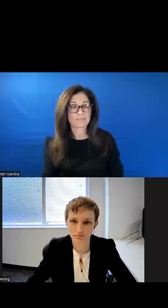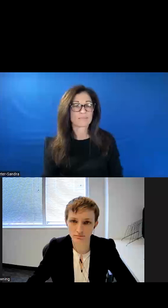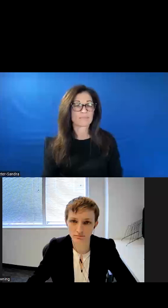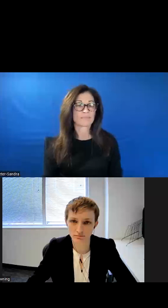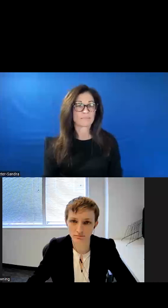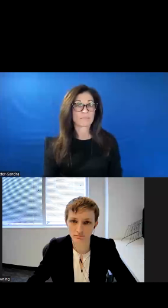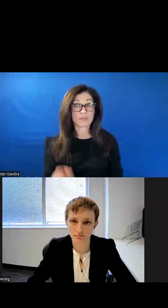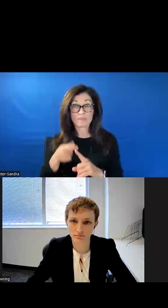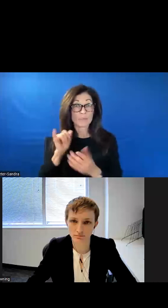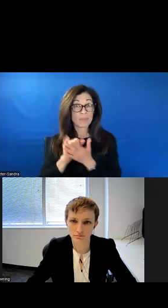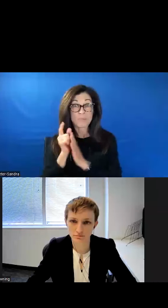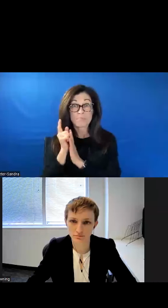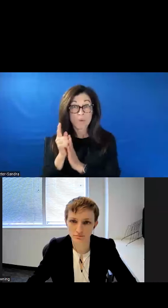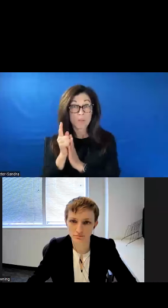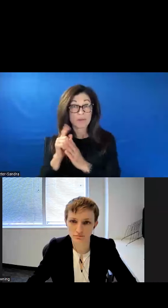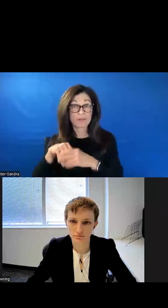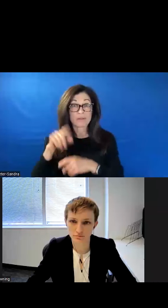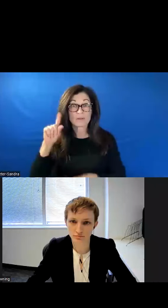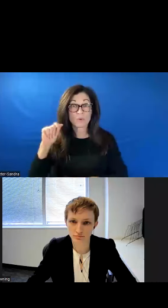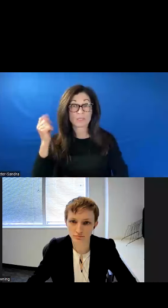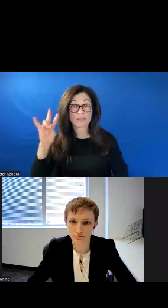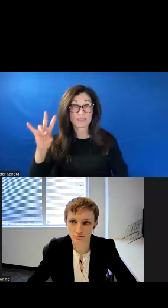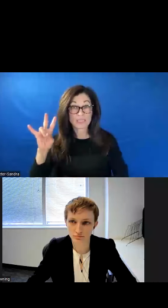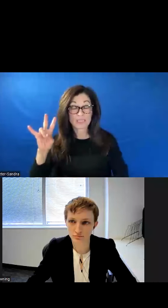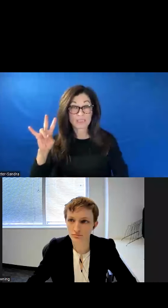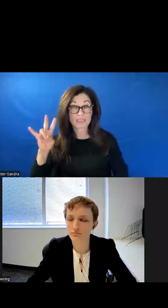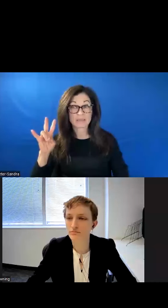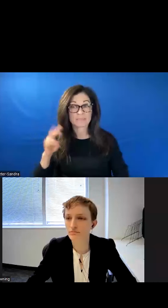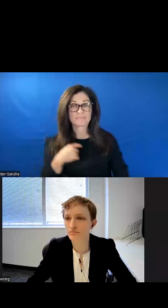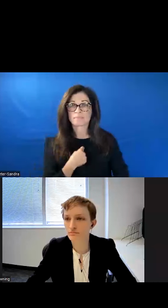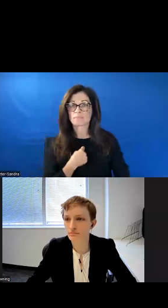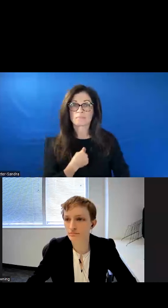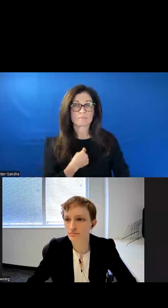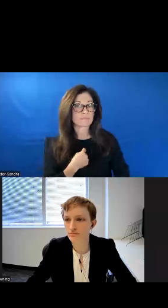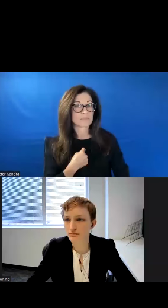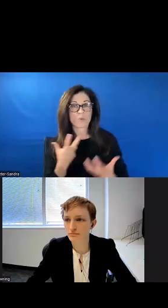MOMENT IN 2017 I WANTED TO FIGURE OUT A WAY THAT I COULD MAKE